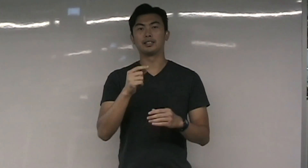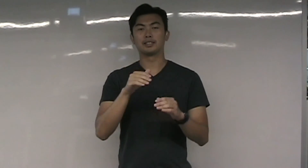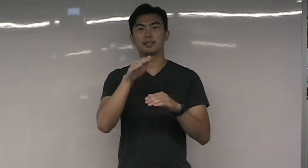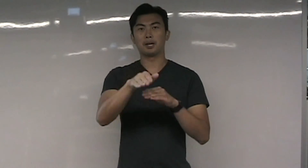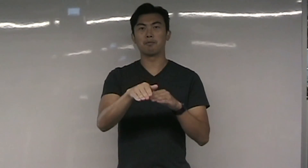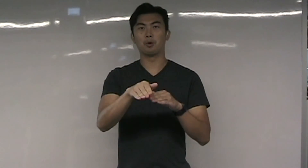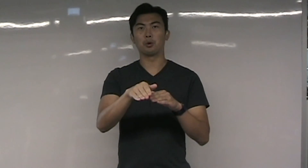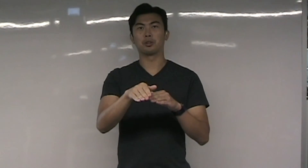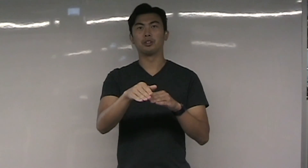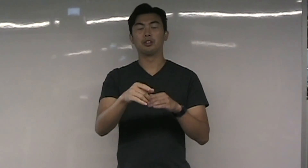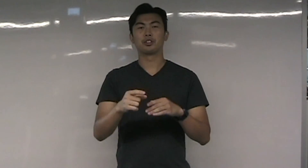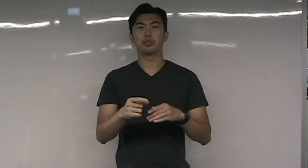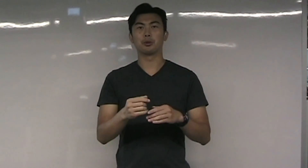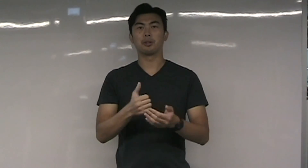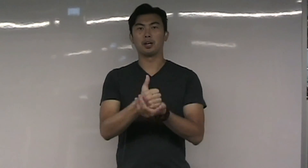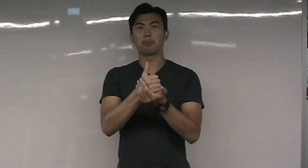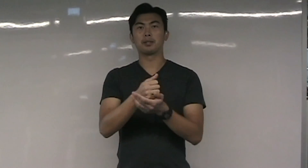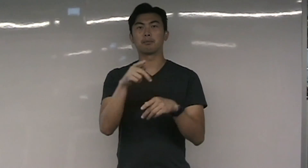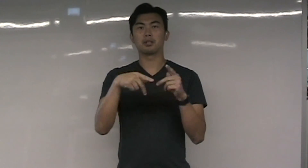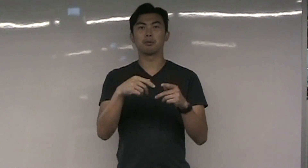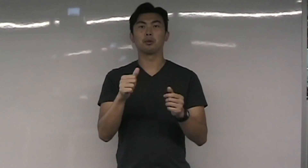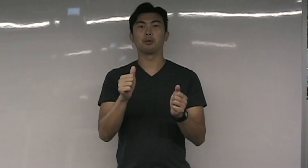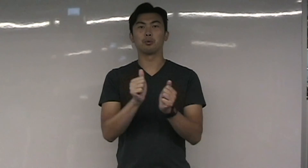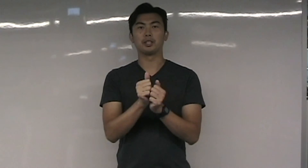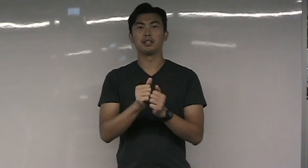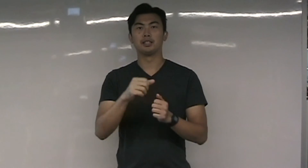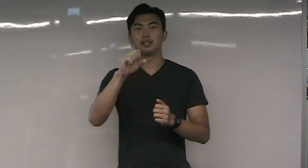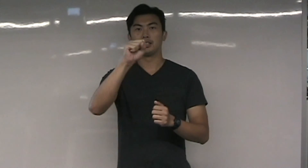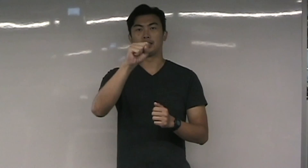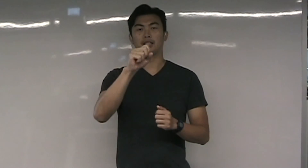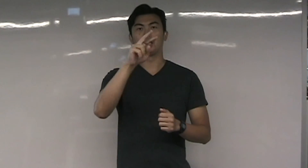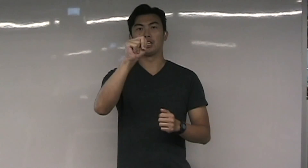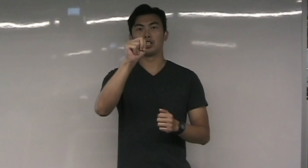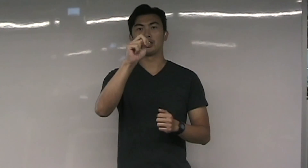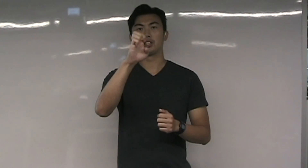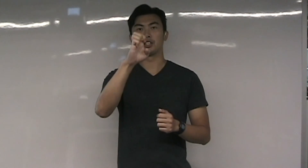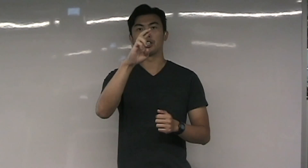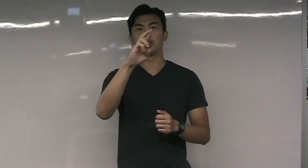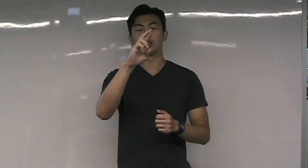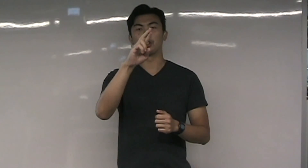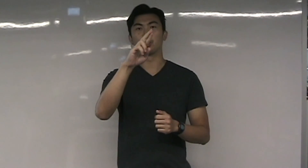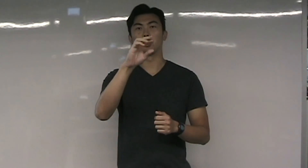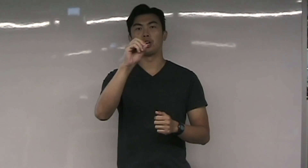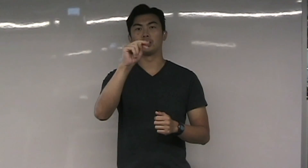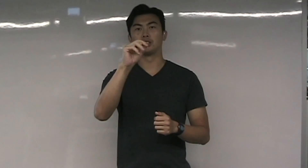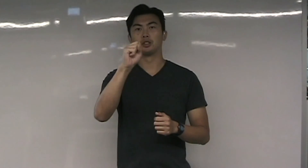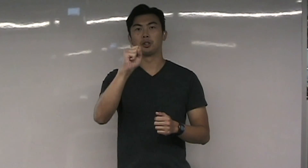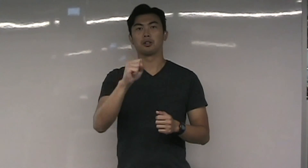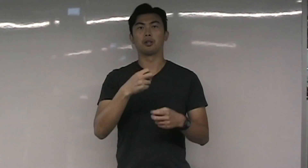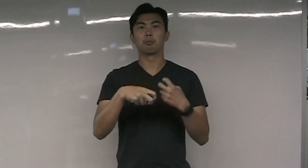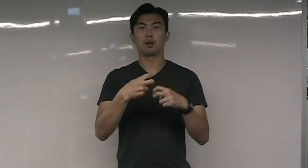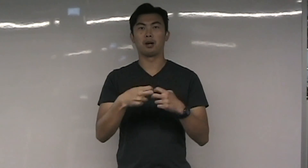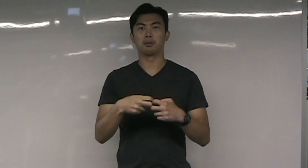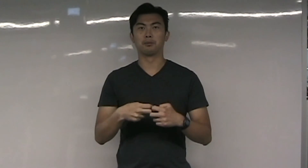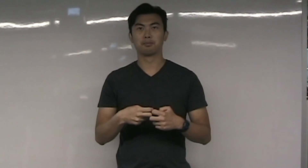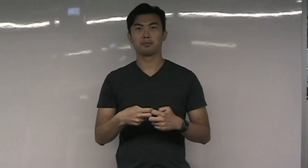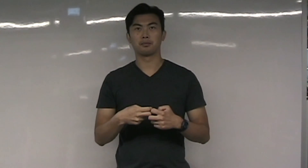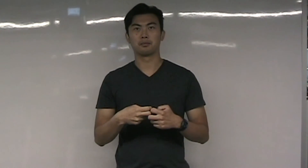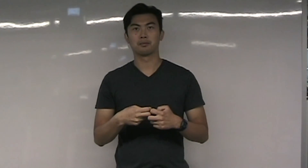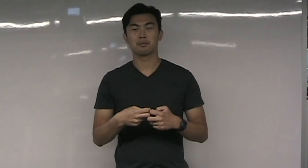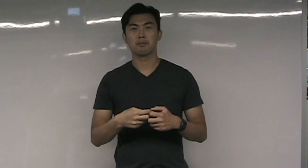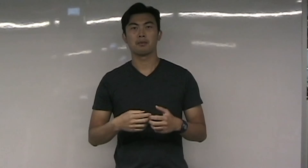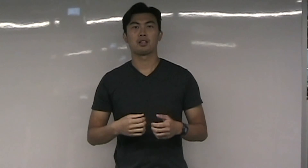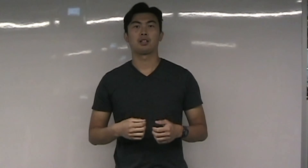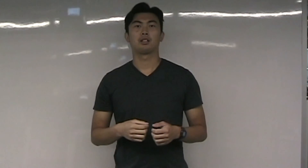It's a step forward in helping people with nervous system injuries.